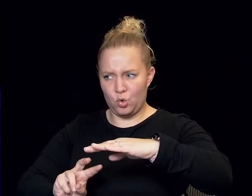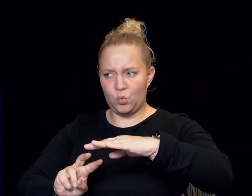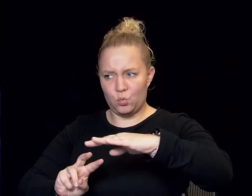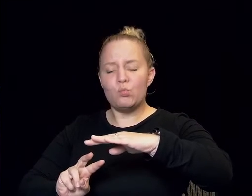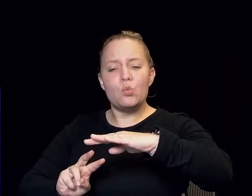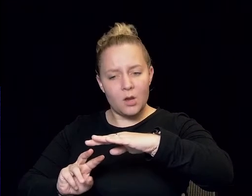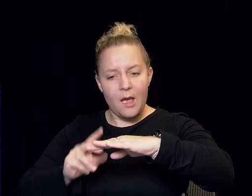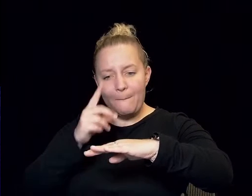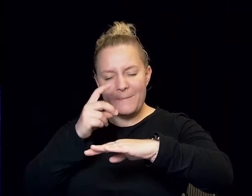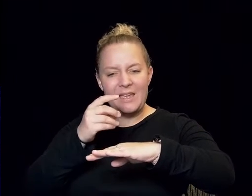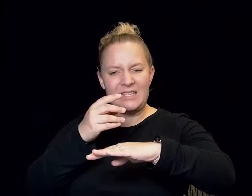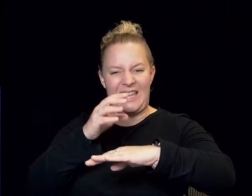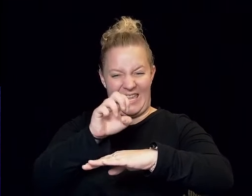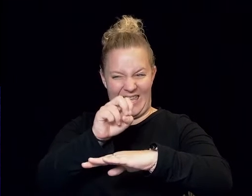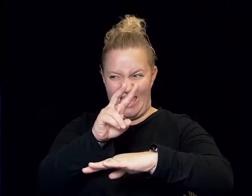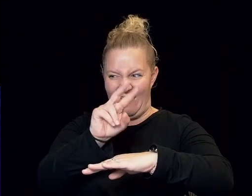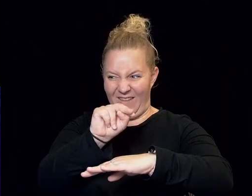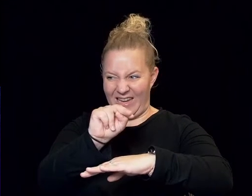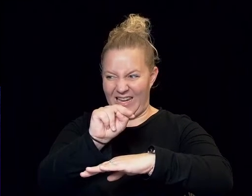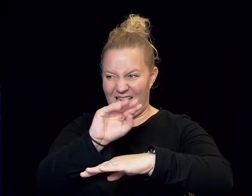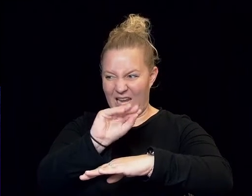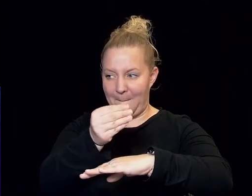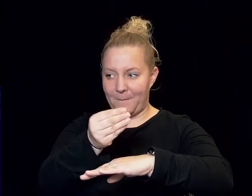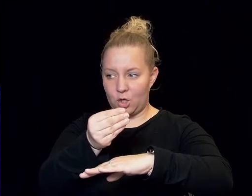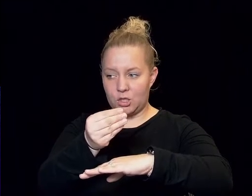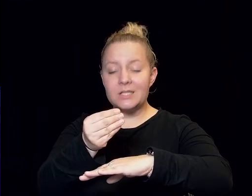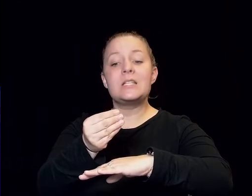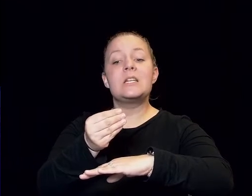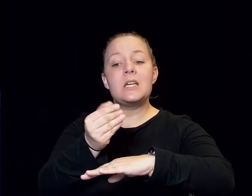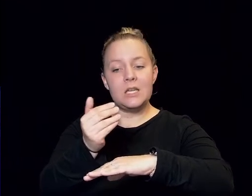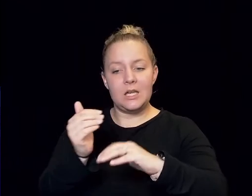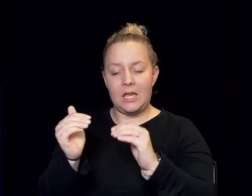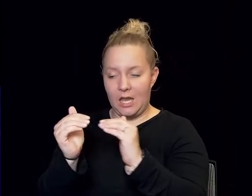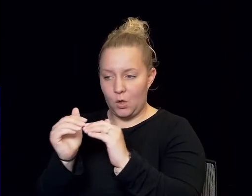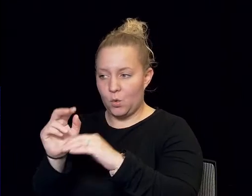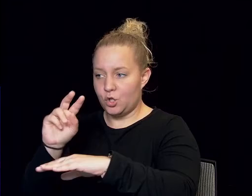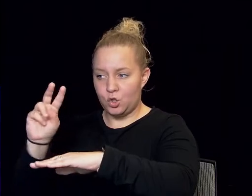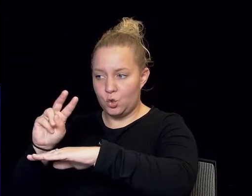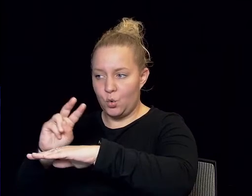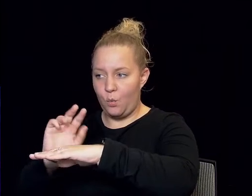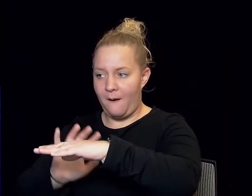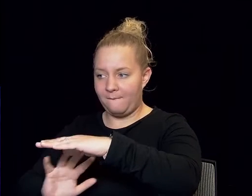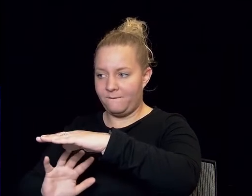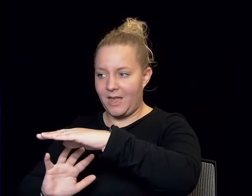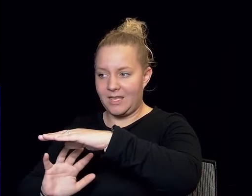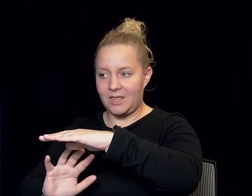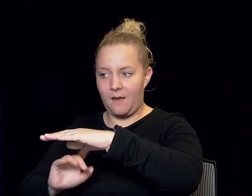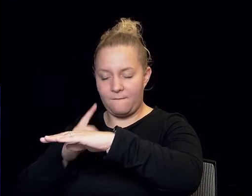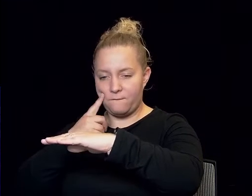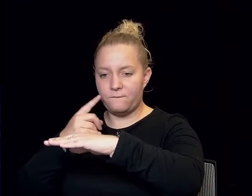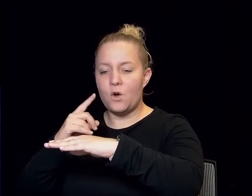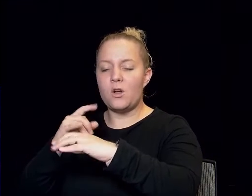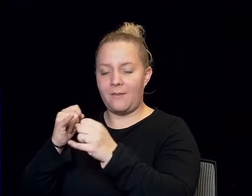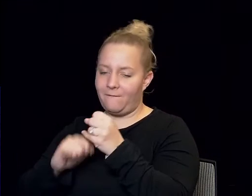they're both even numbers. So, I end up with 2/5 as my final answer here. All right, so